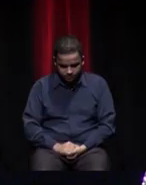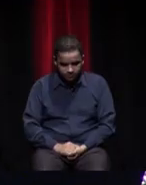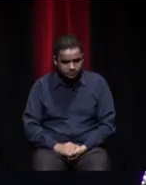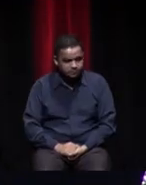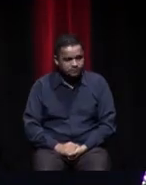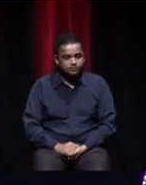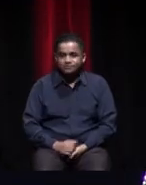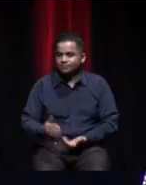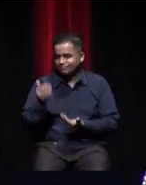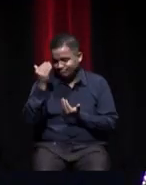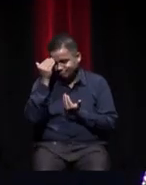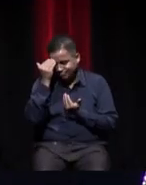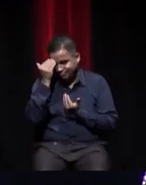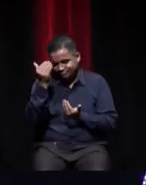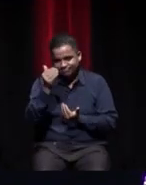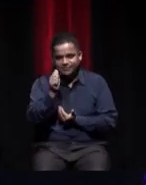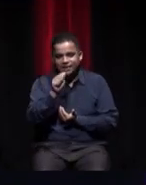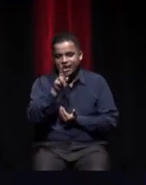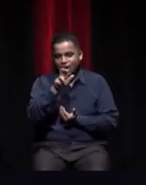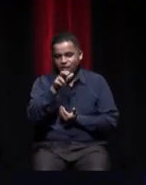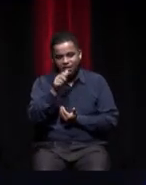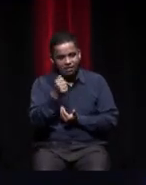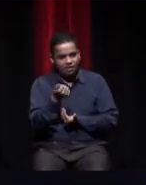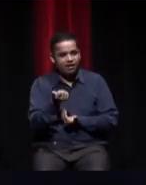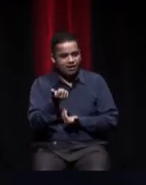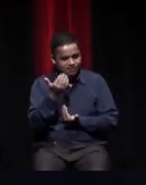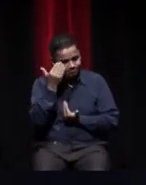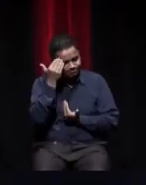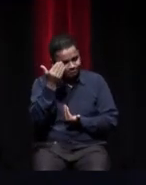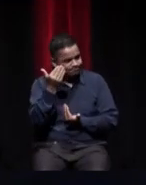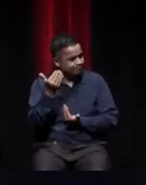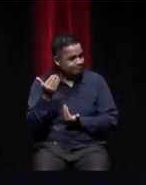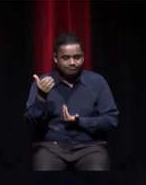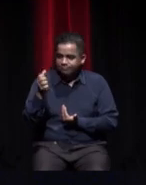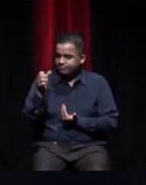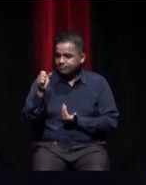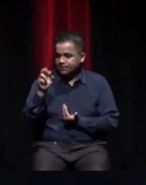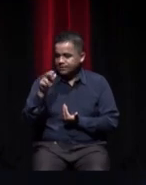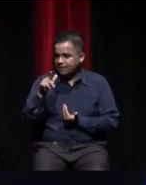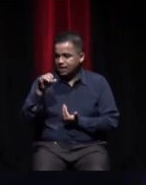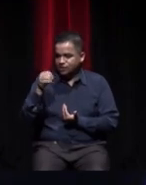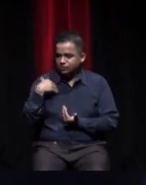Thank you very much, Aurea, thanks to Sesc for the invitation.